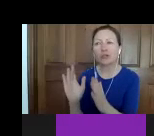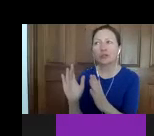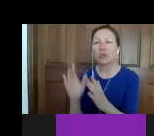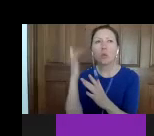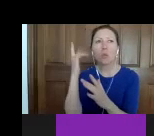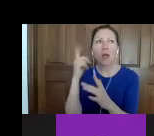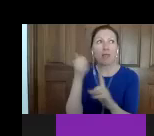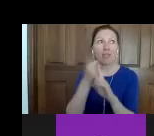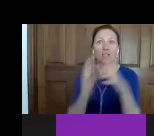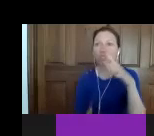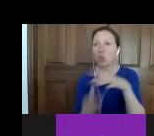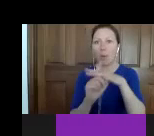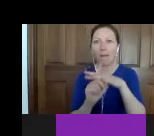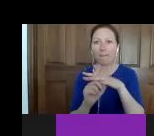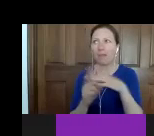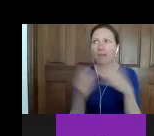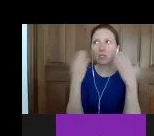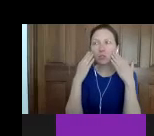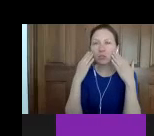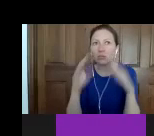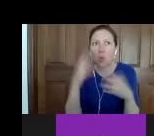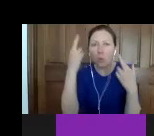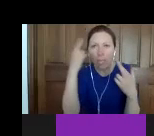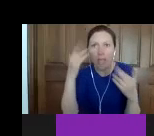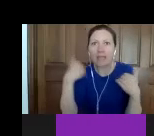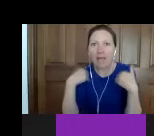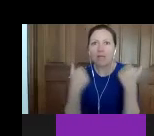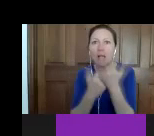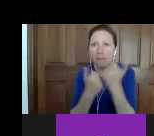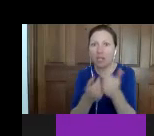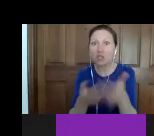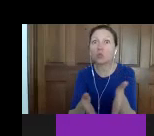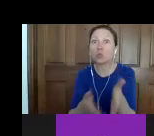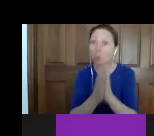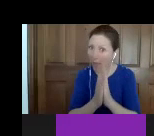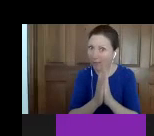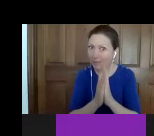an accommodation request. That has to be to go through a formal process with the employer.